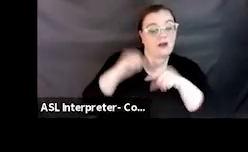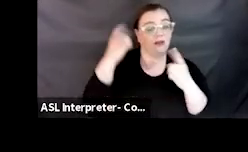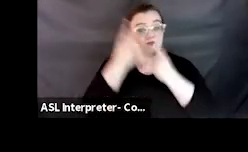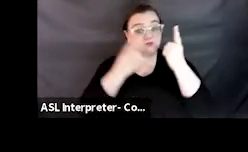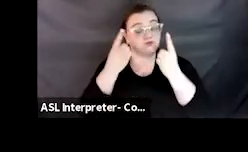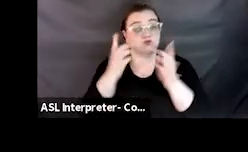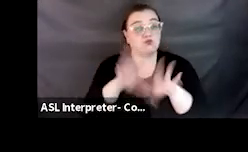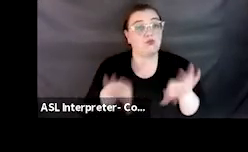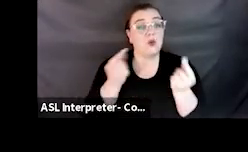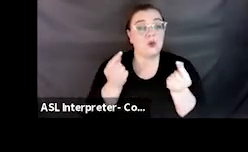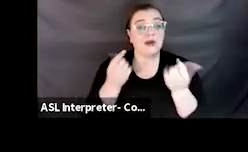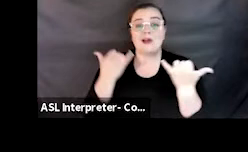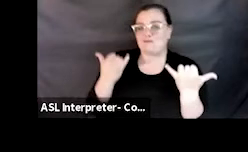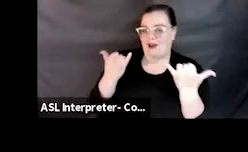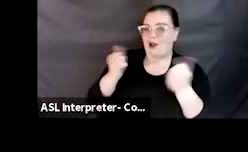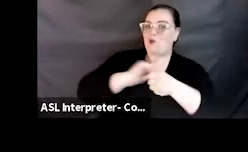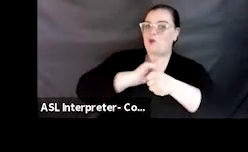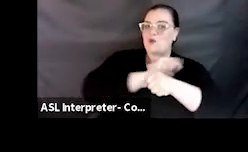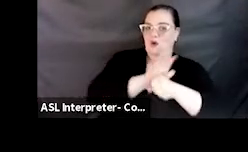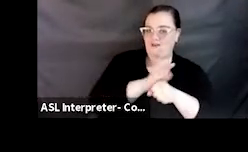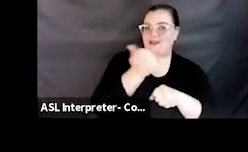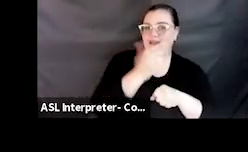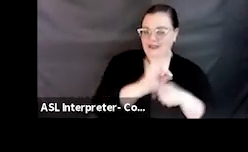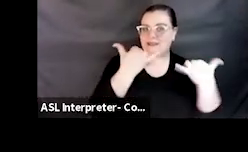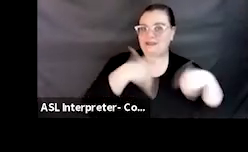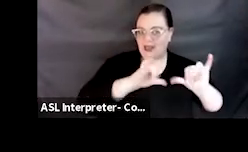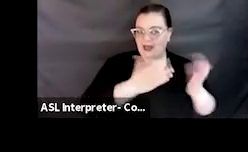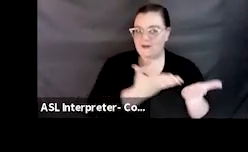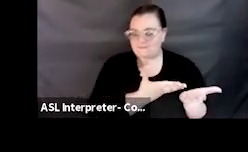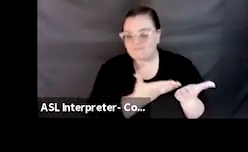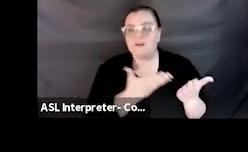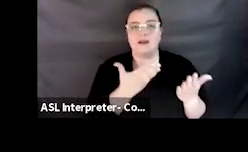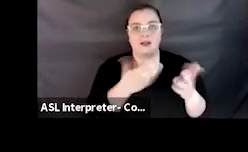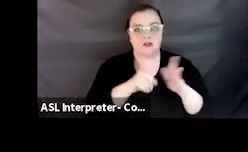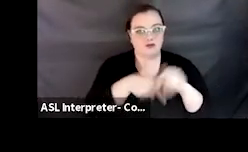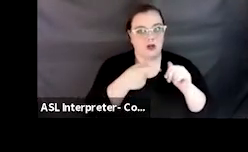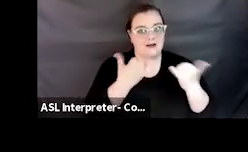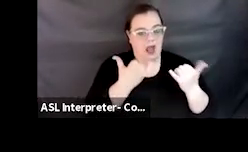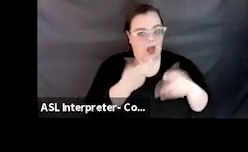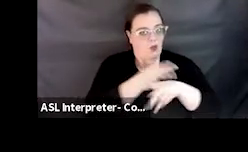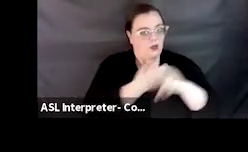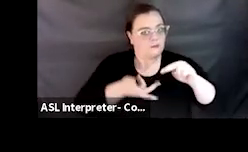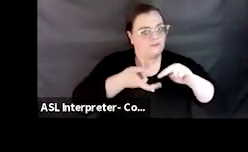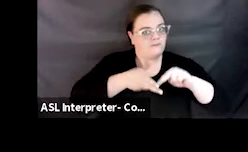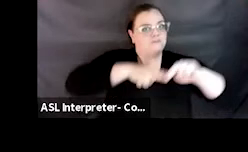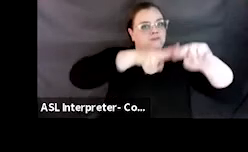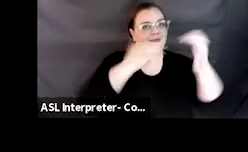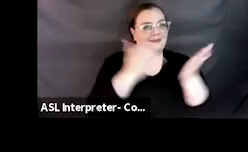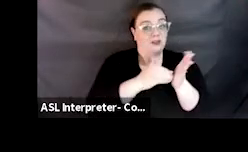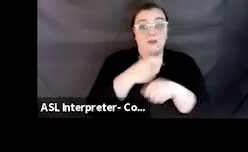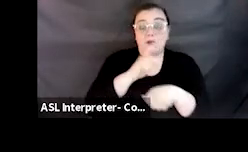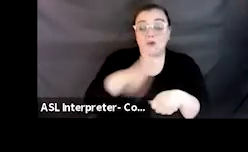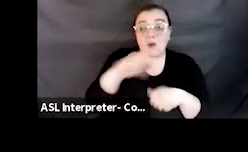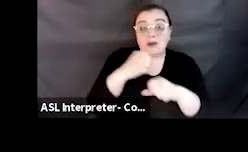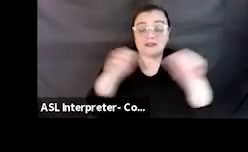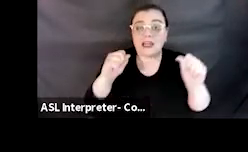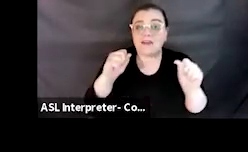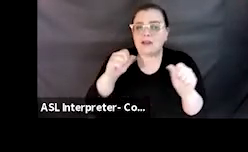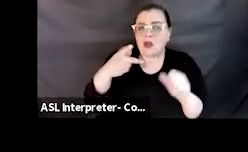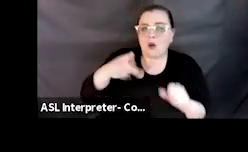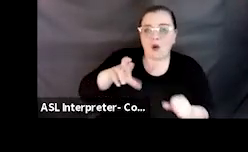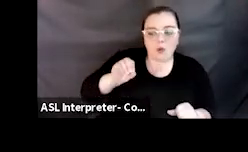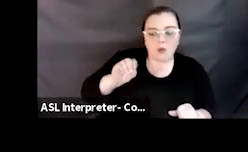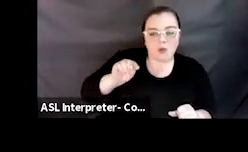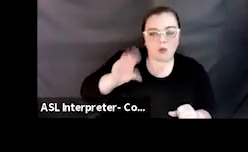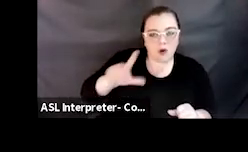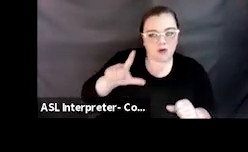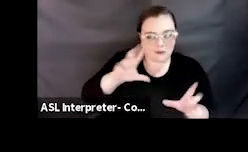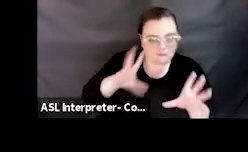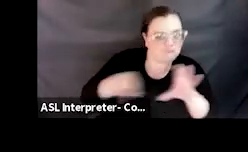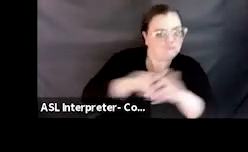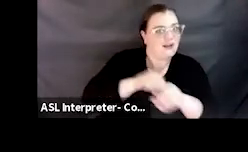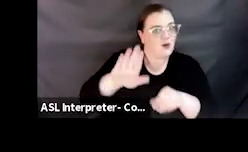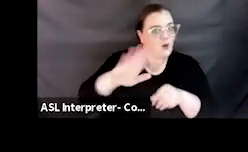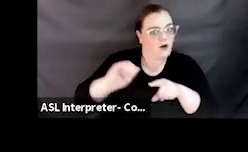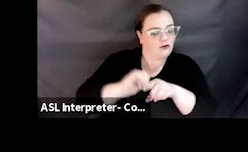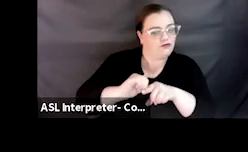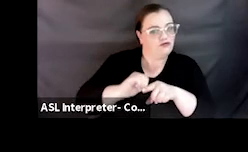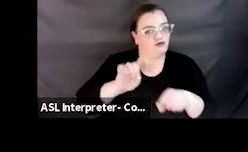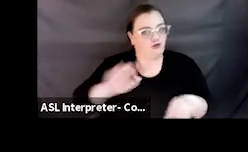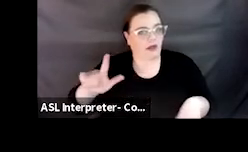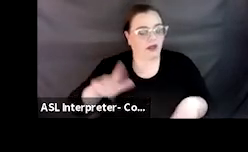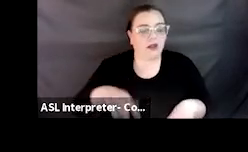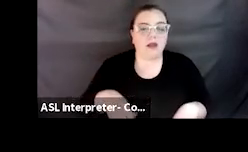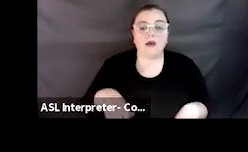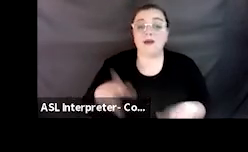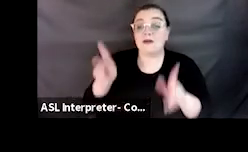Heidi Rosofsky: inclusive ShakeOut drill considerations will right now we have the virus that the coven 19 viruses is spiking up again so make sure that those safety protocols are built into your drills.